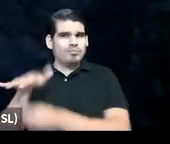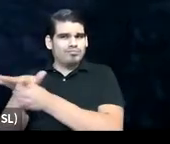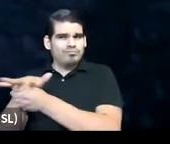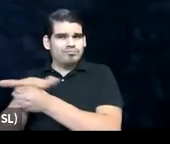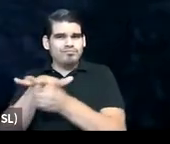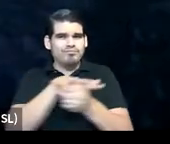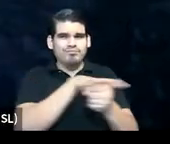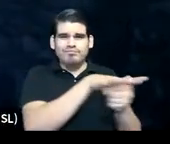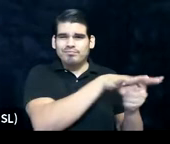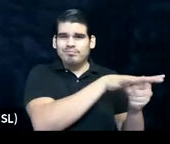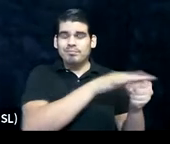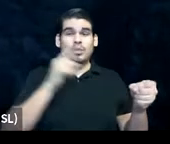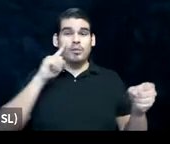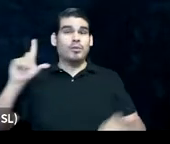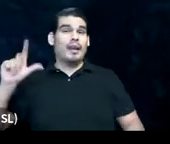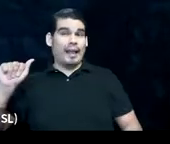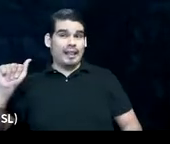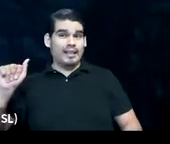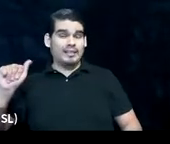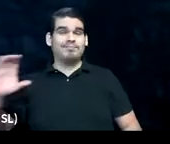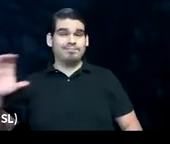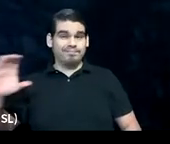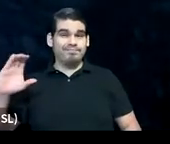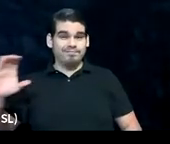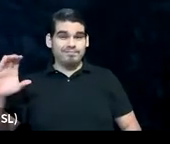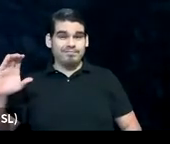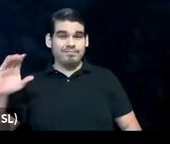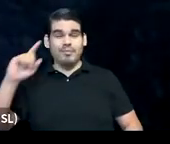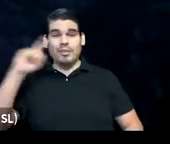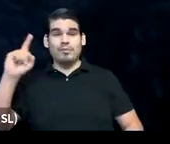Drastically. So, of course, there are a lot of factors that go into it, but I